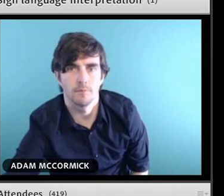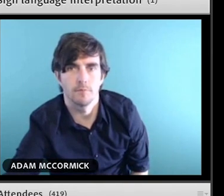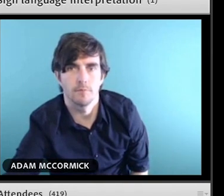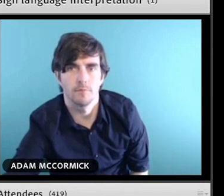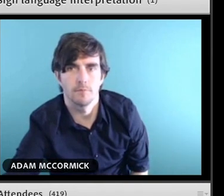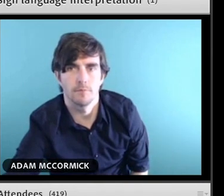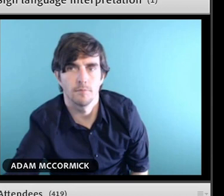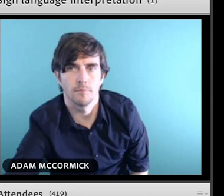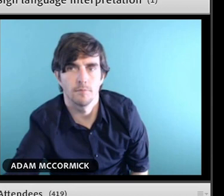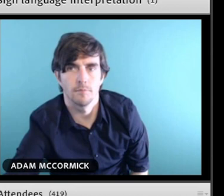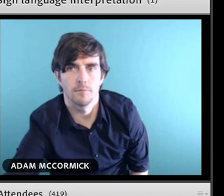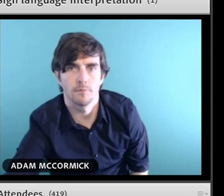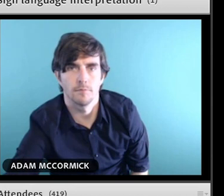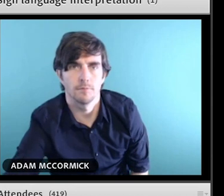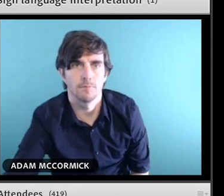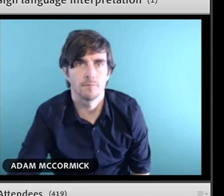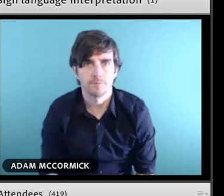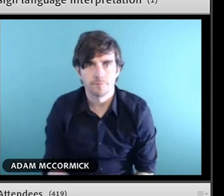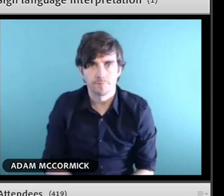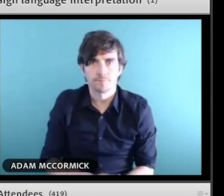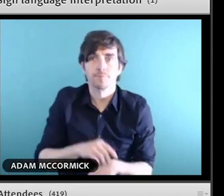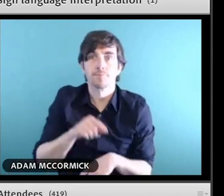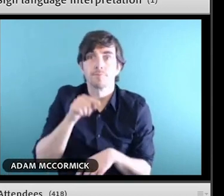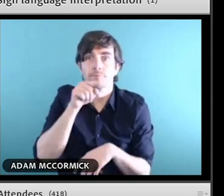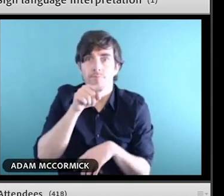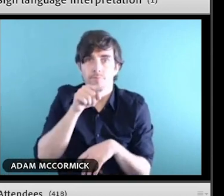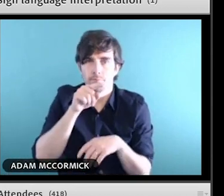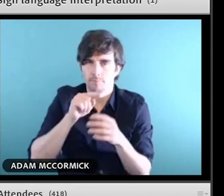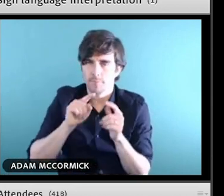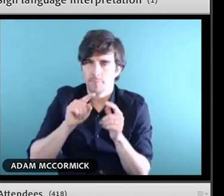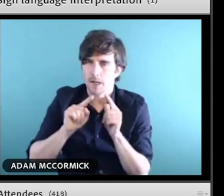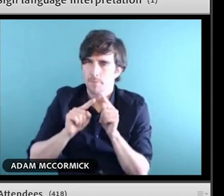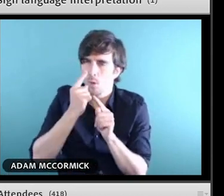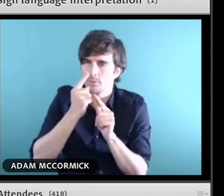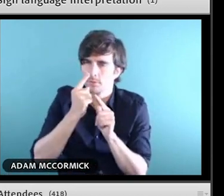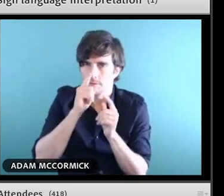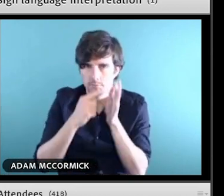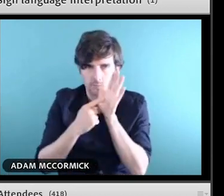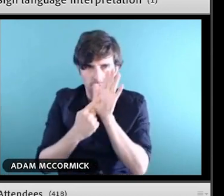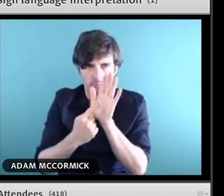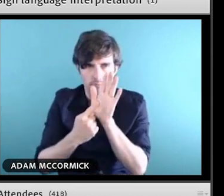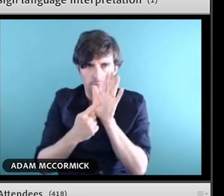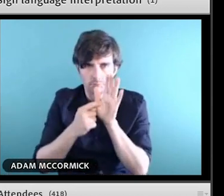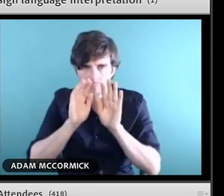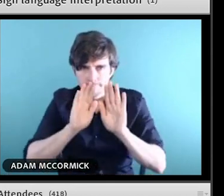that you find really critical for making response to COVID‑19 and humanitarian settings more